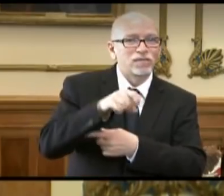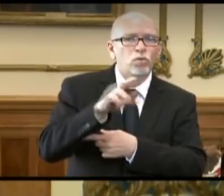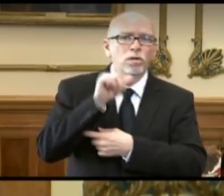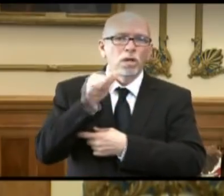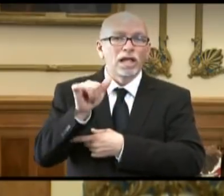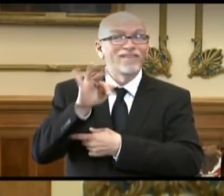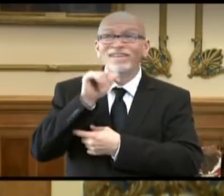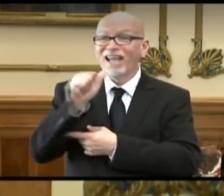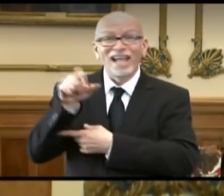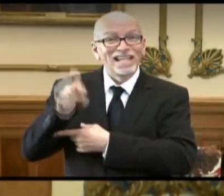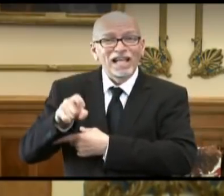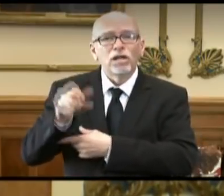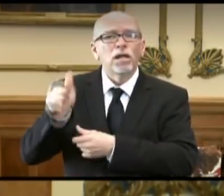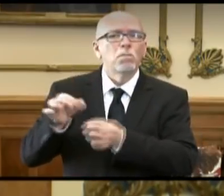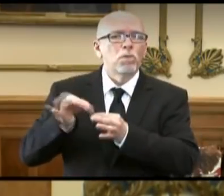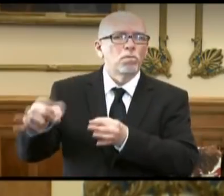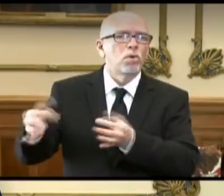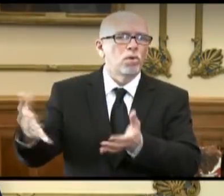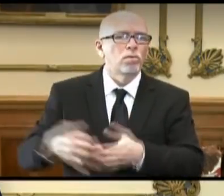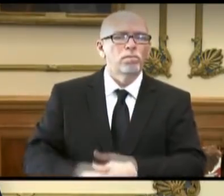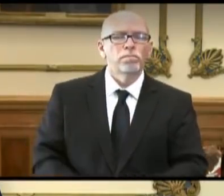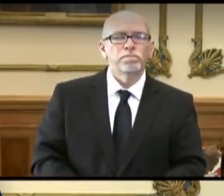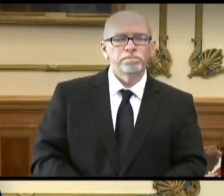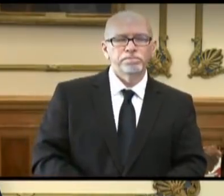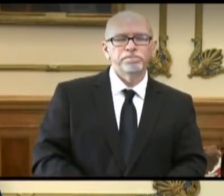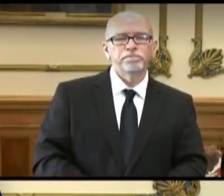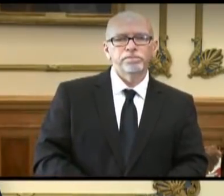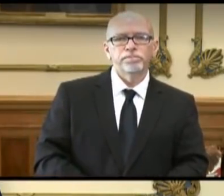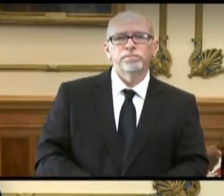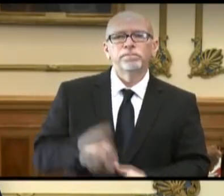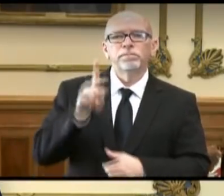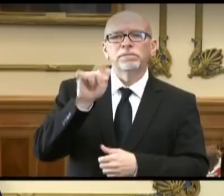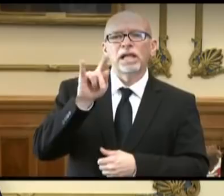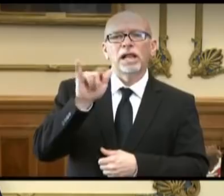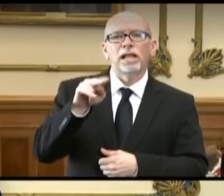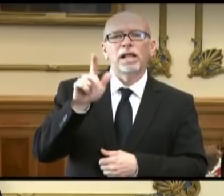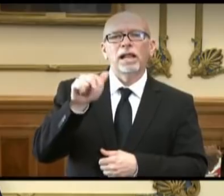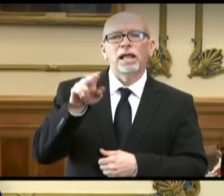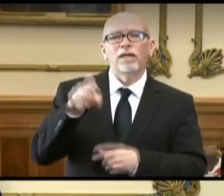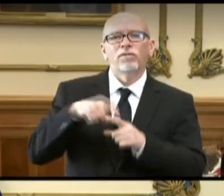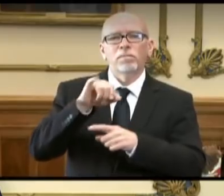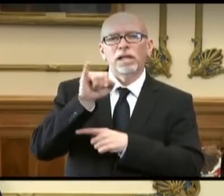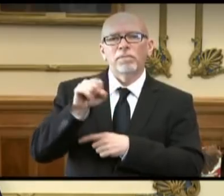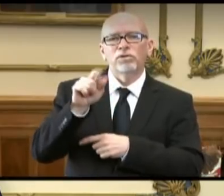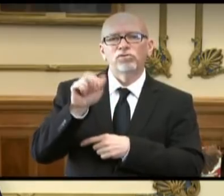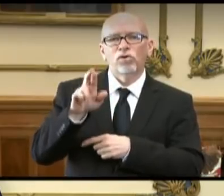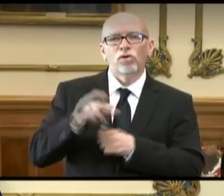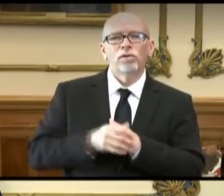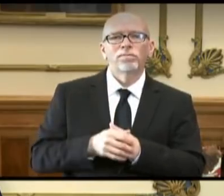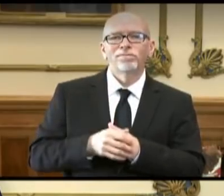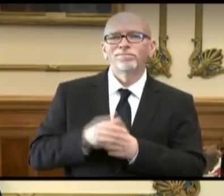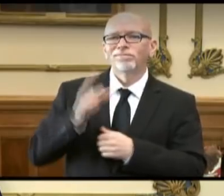THE PHYSICIAN TO MAKE THAT MEDICAL DECISION AS TO WHEN IT IS NECESSARY AND IF IT IS NOT,